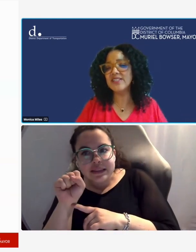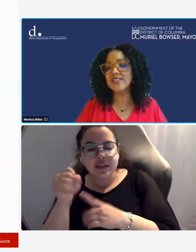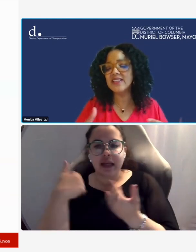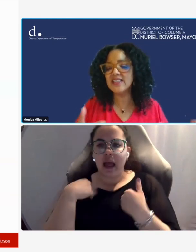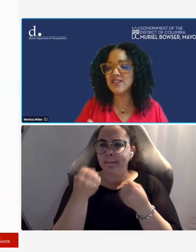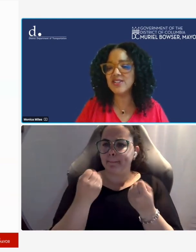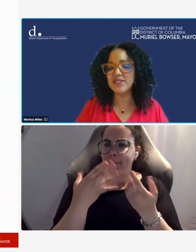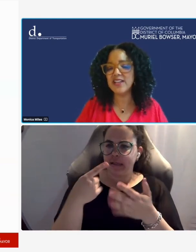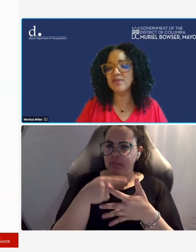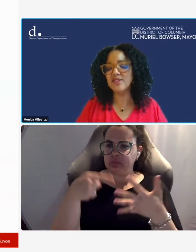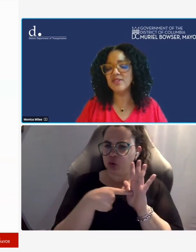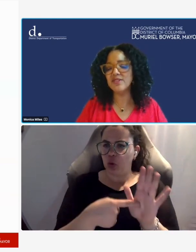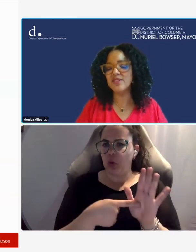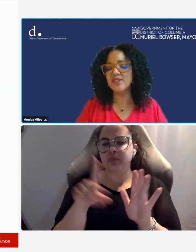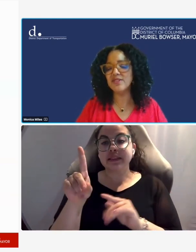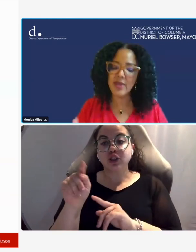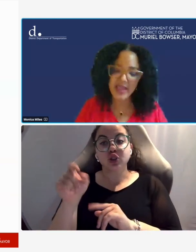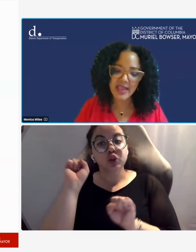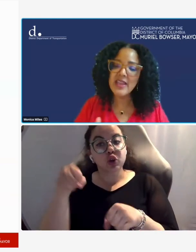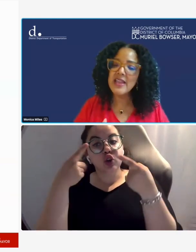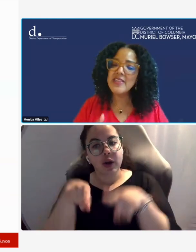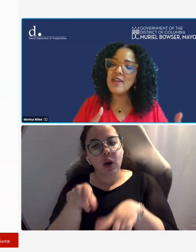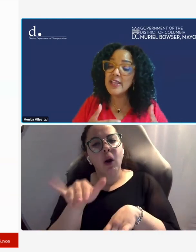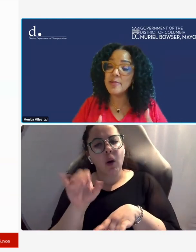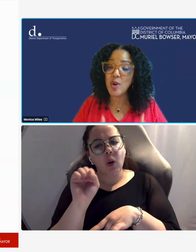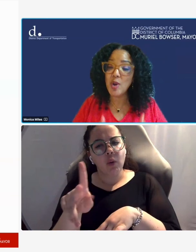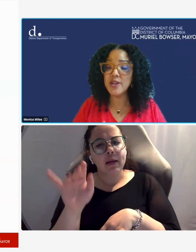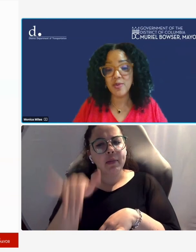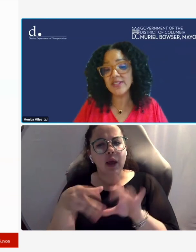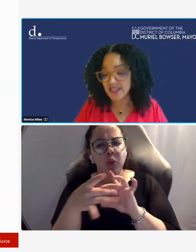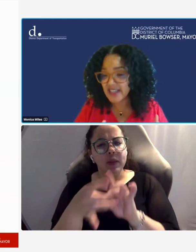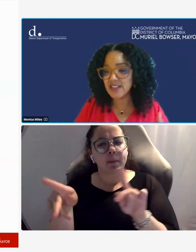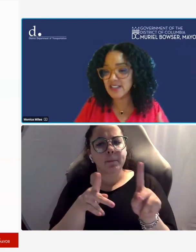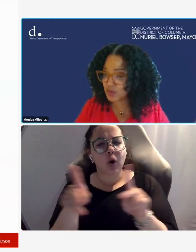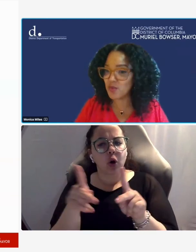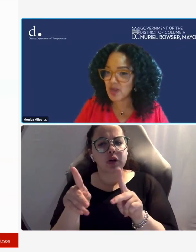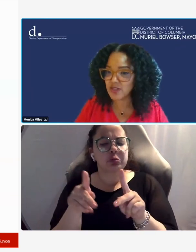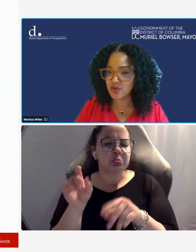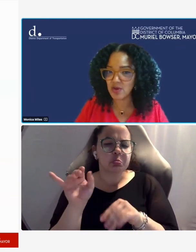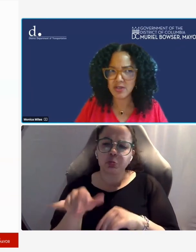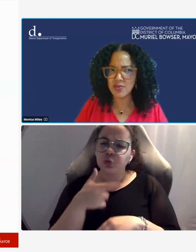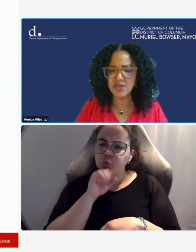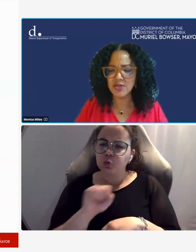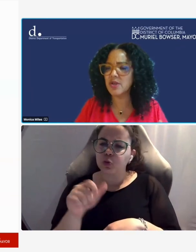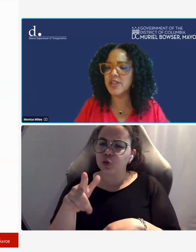the dot was able to agree that okay that related party person is the 21 year old 22 year old he was